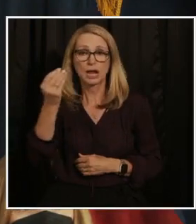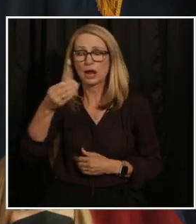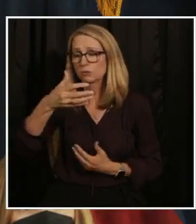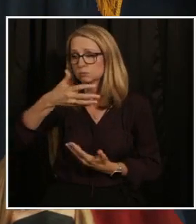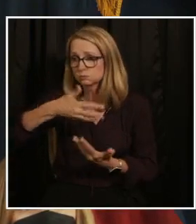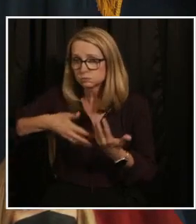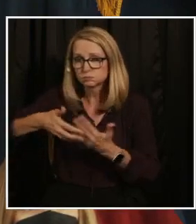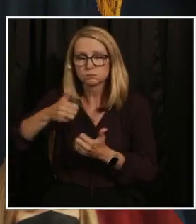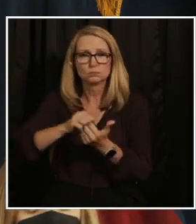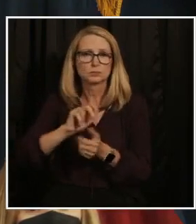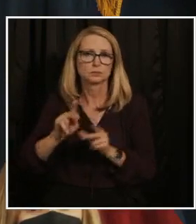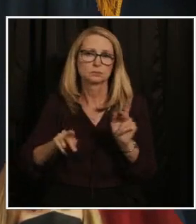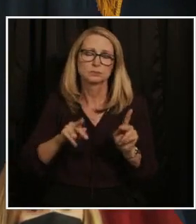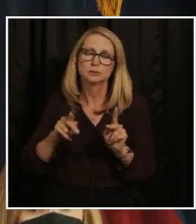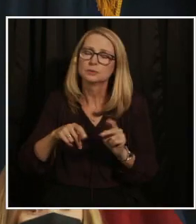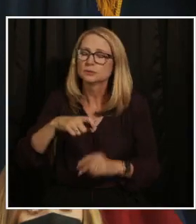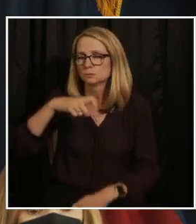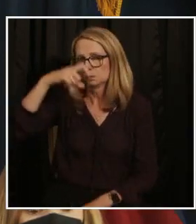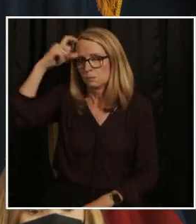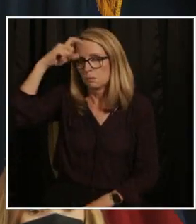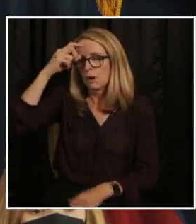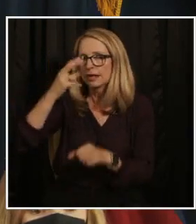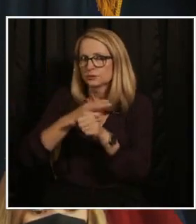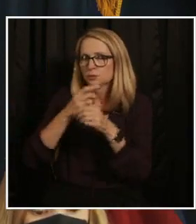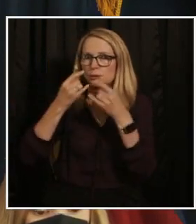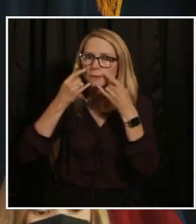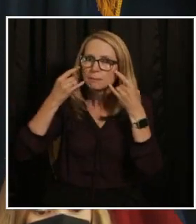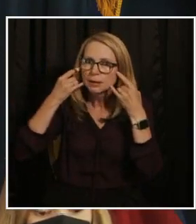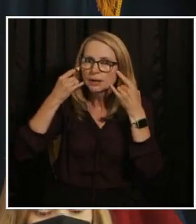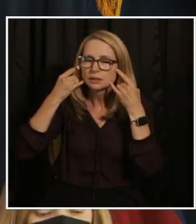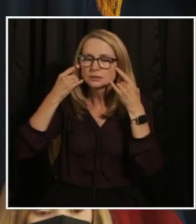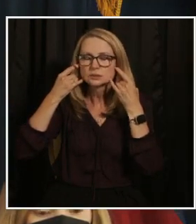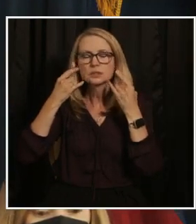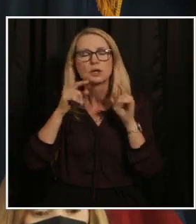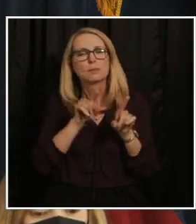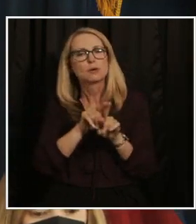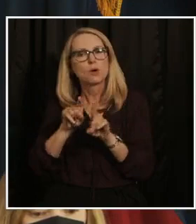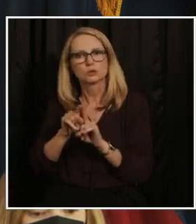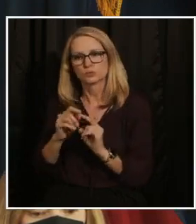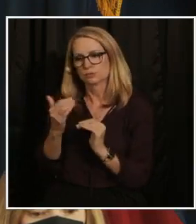it's smart to wear a mask it's smart to be careful it's smart to limit large activities with a lot of